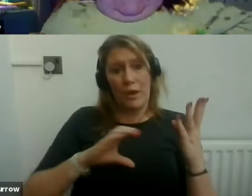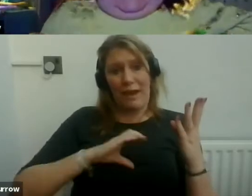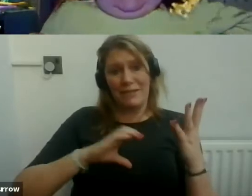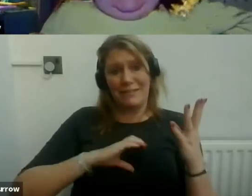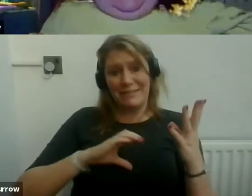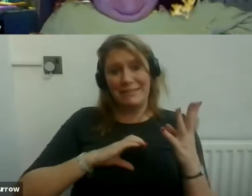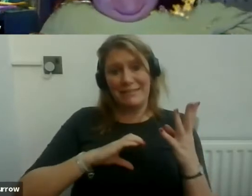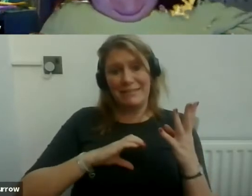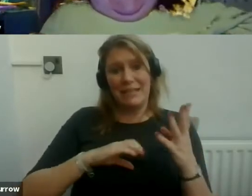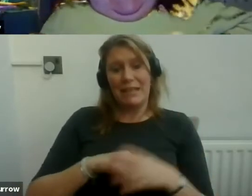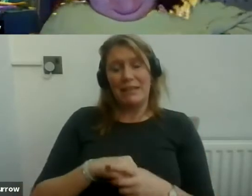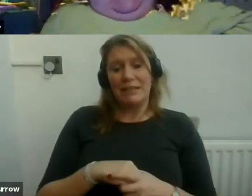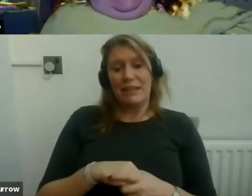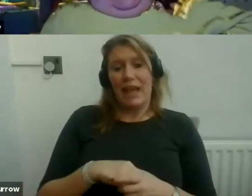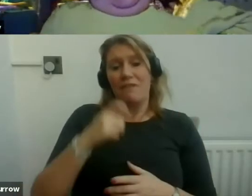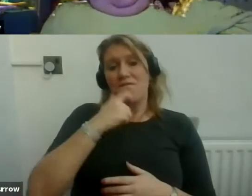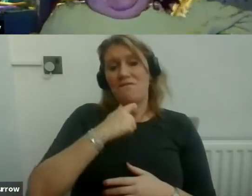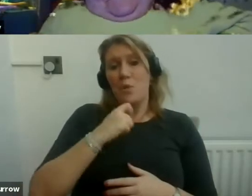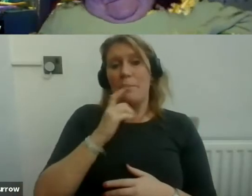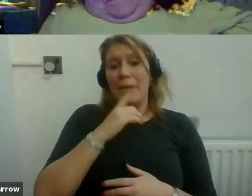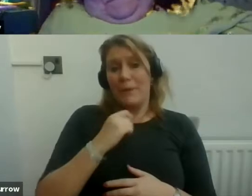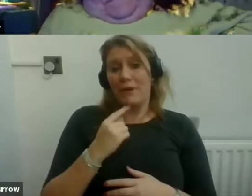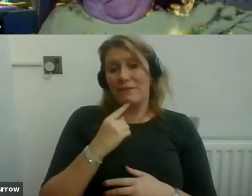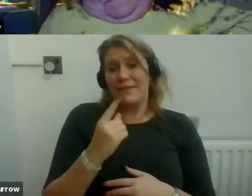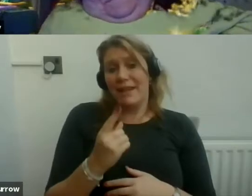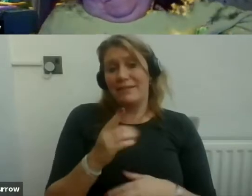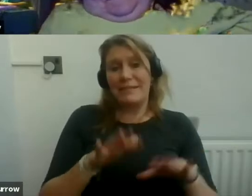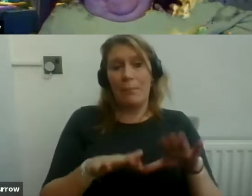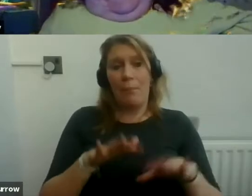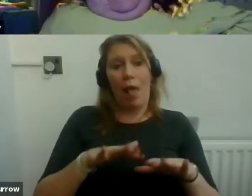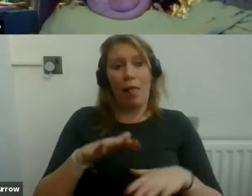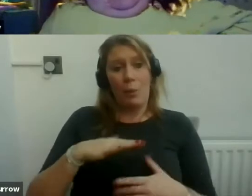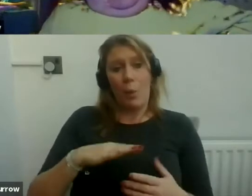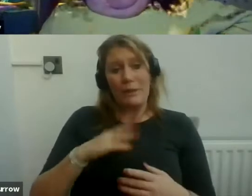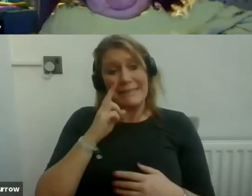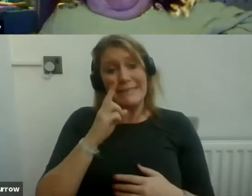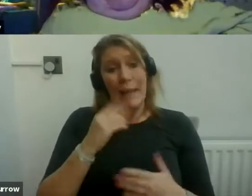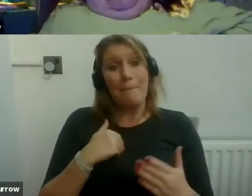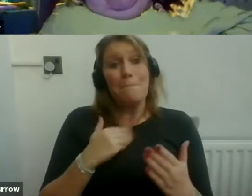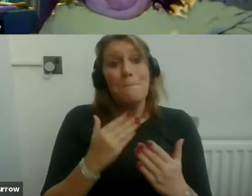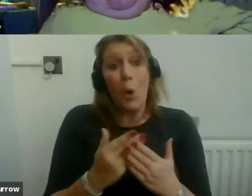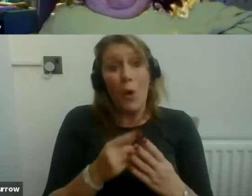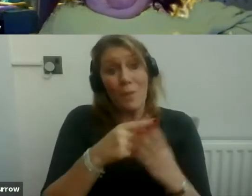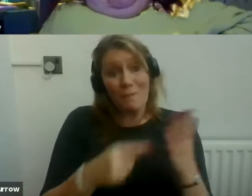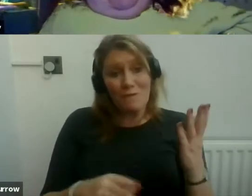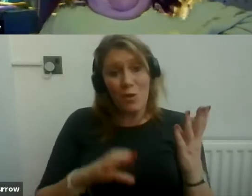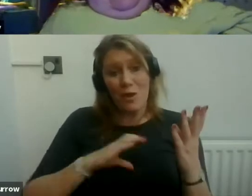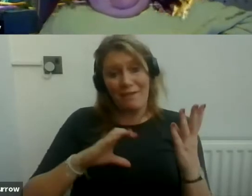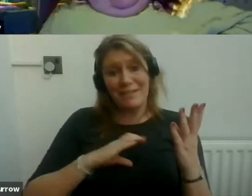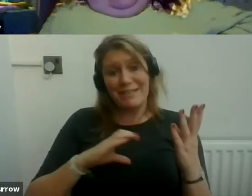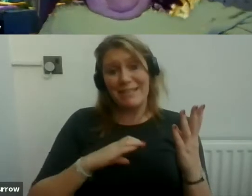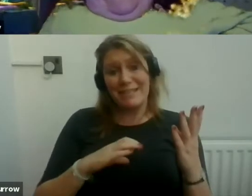And a few people have said can we see more from these characters, which is just